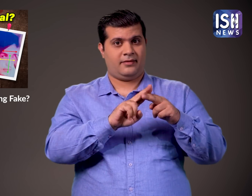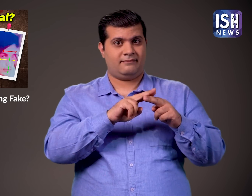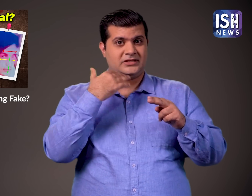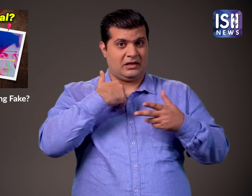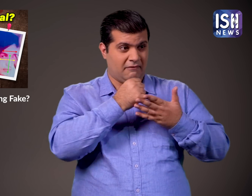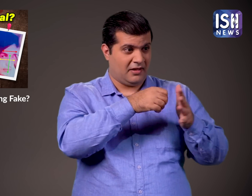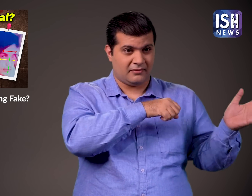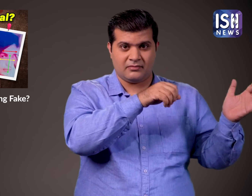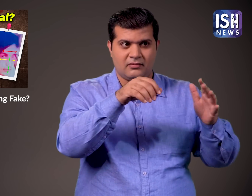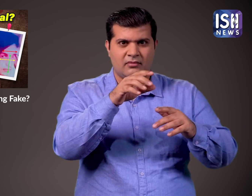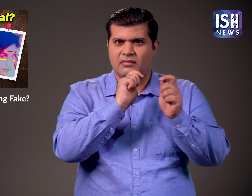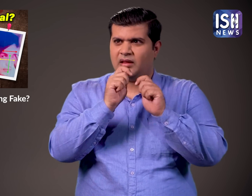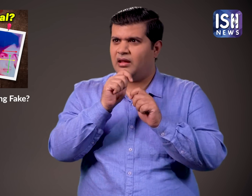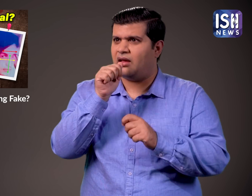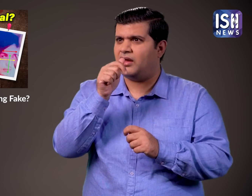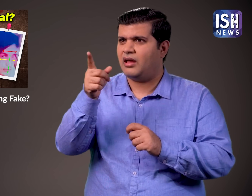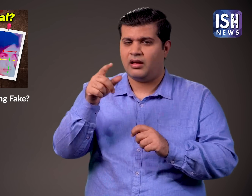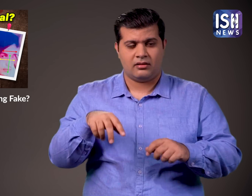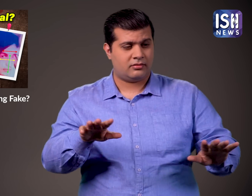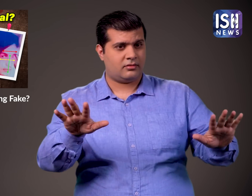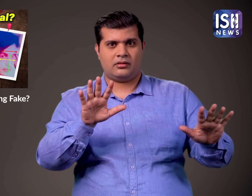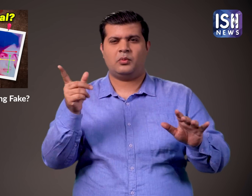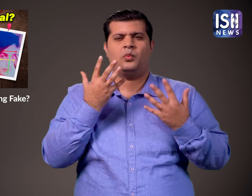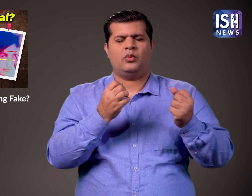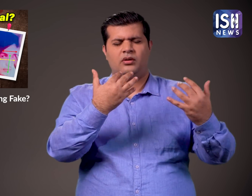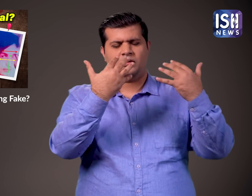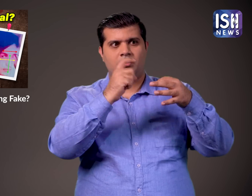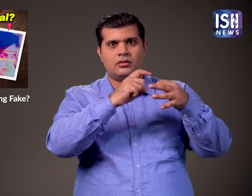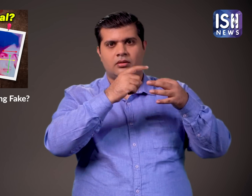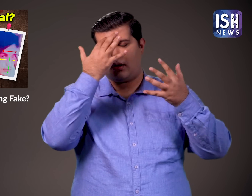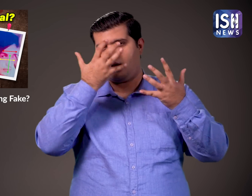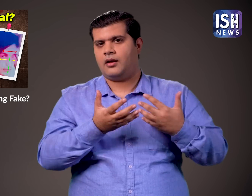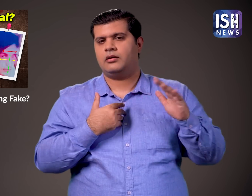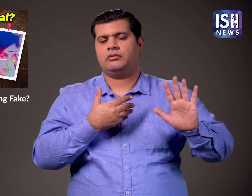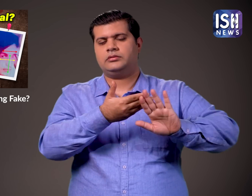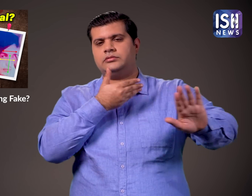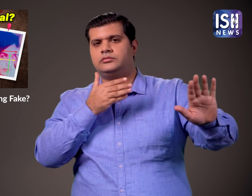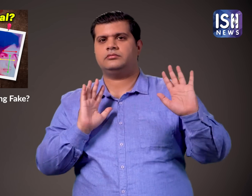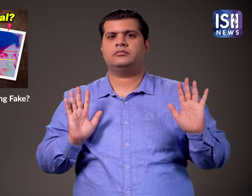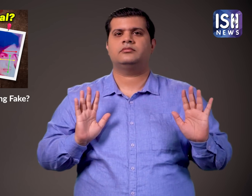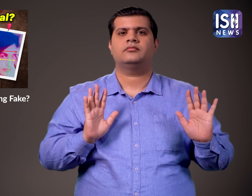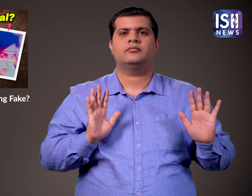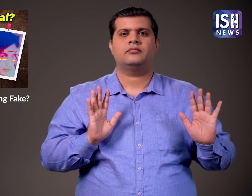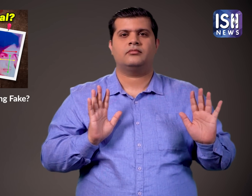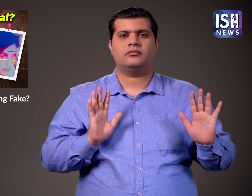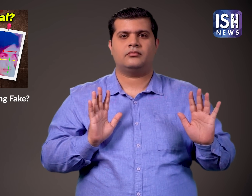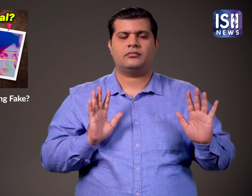If she had taken Saif to the hospital, she would have had to face the paparazzi, so she stayed back.